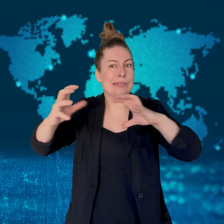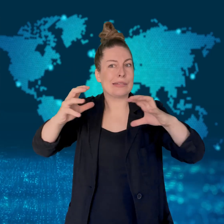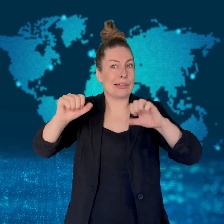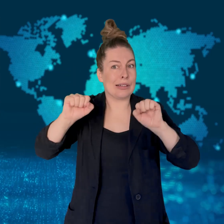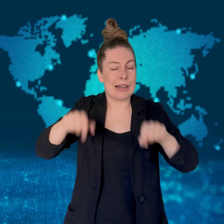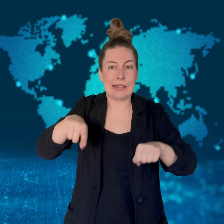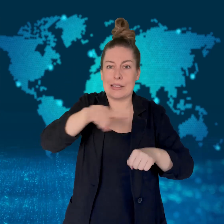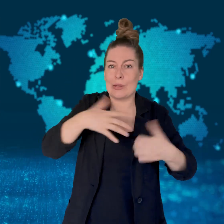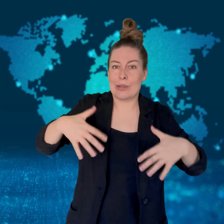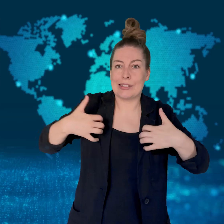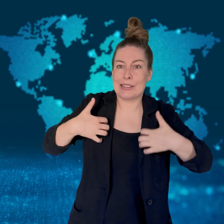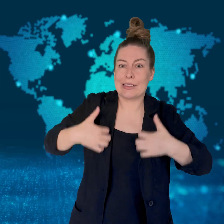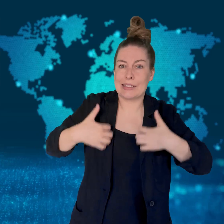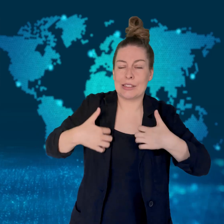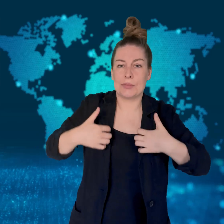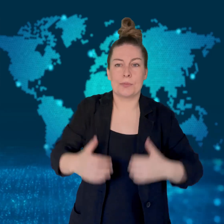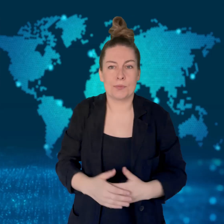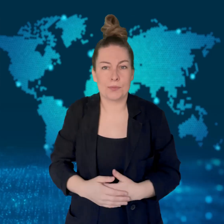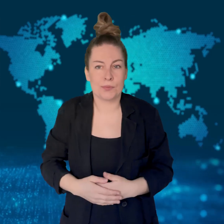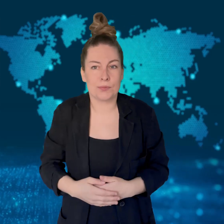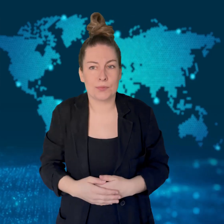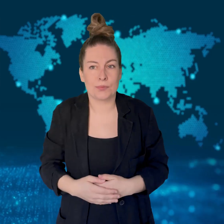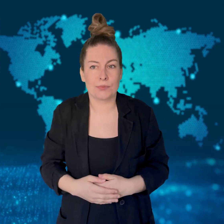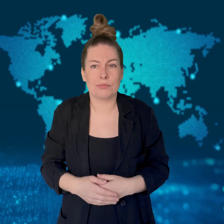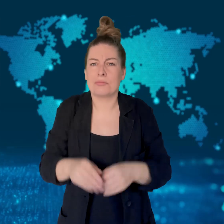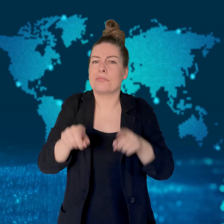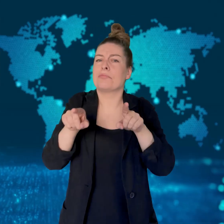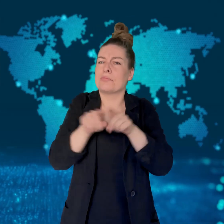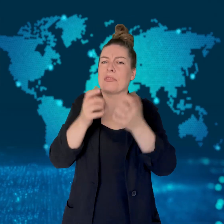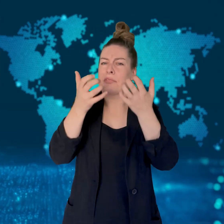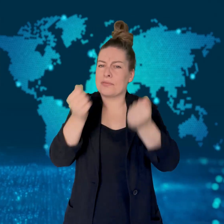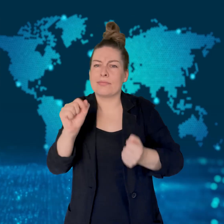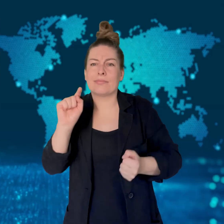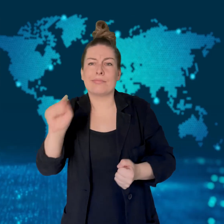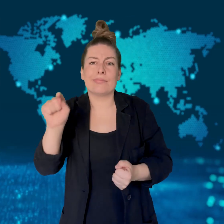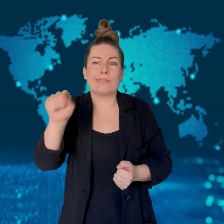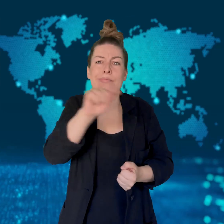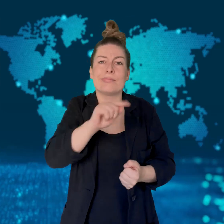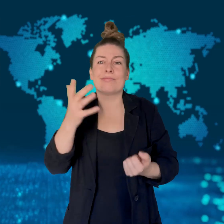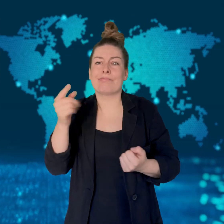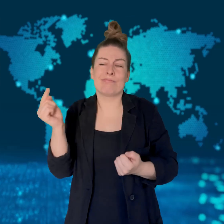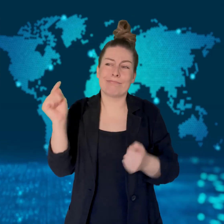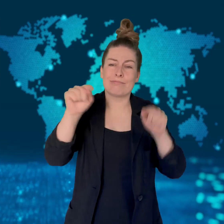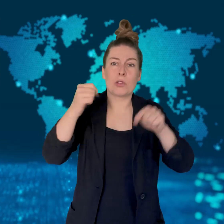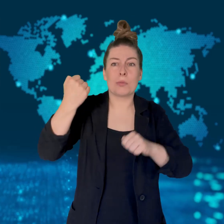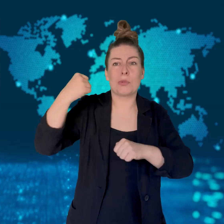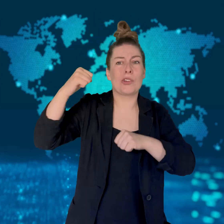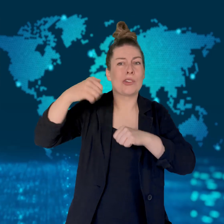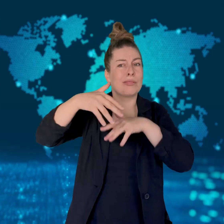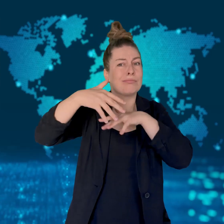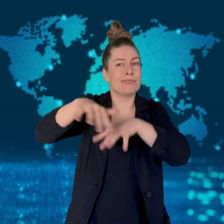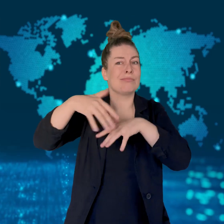One university had graduates stage a walk-out from the ceremony.